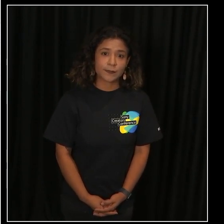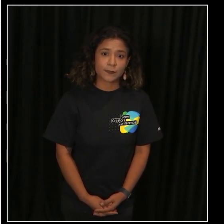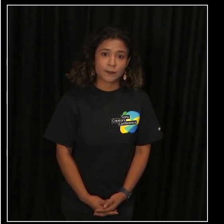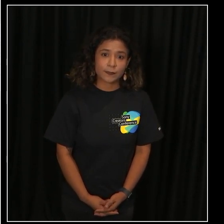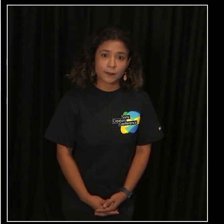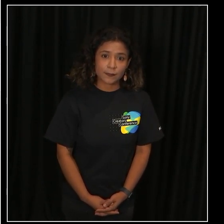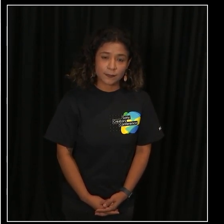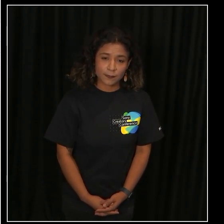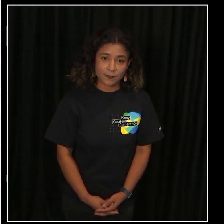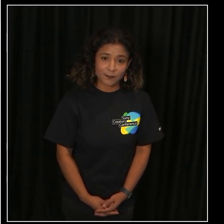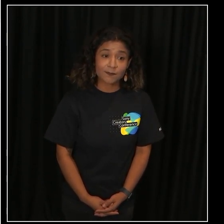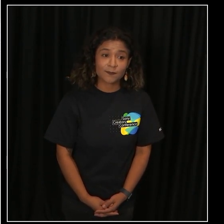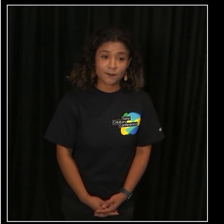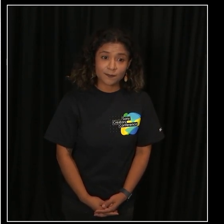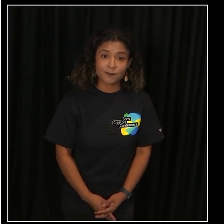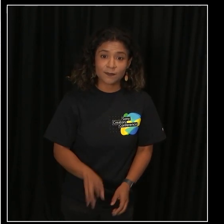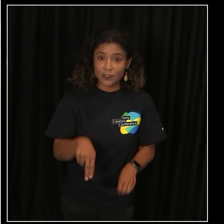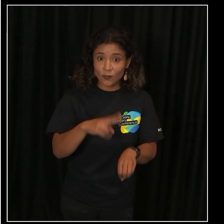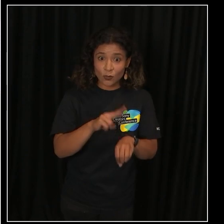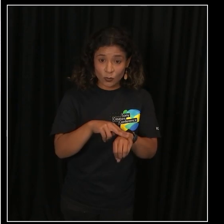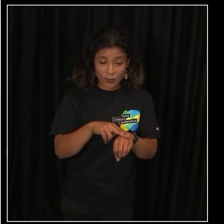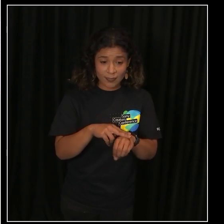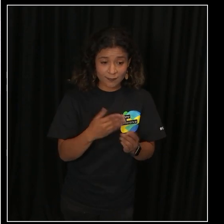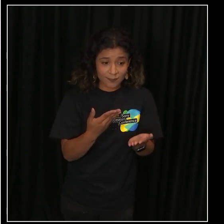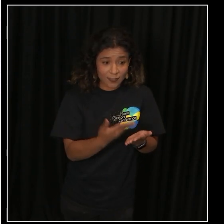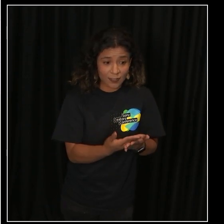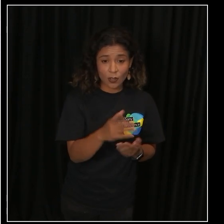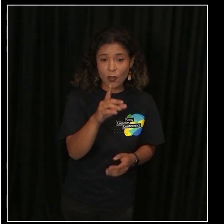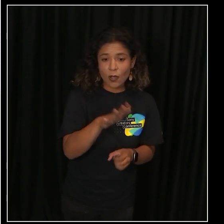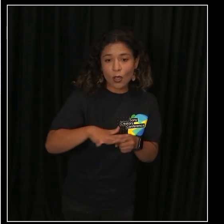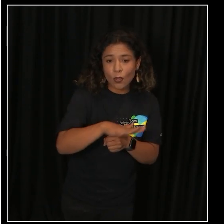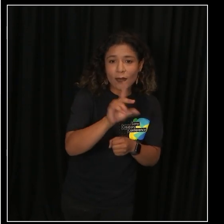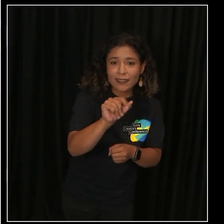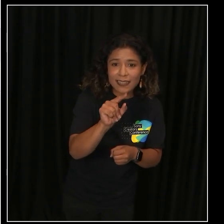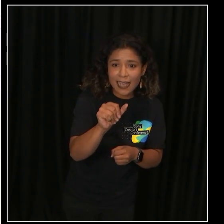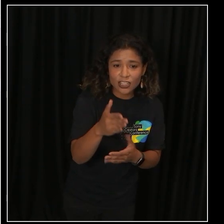And of course, once it's in local data share in group shared memory,